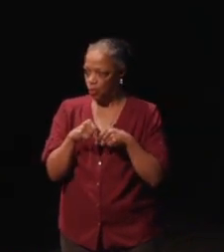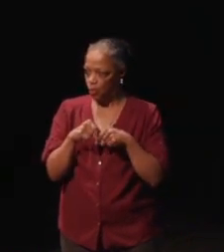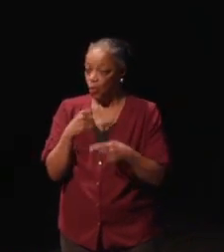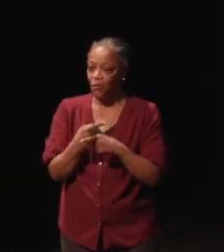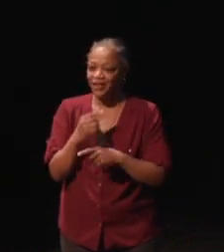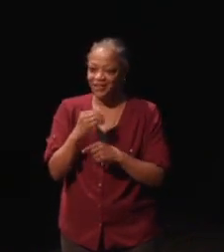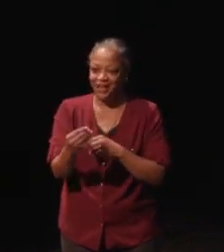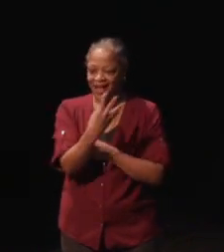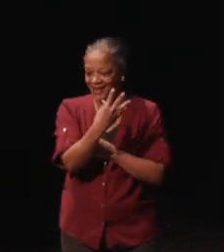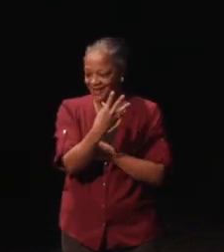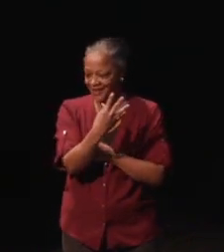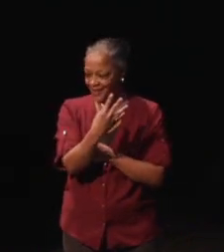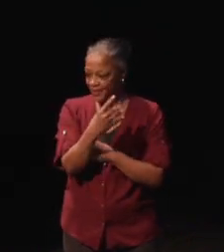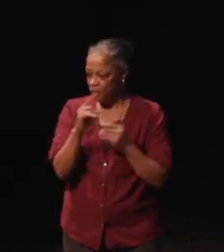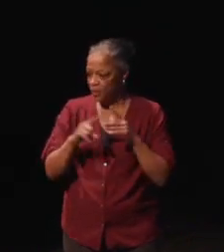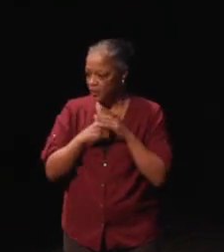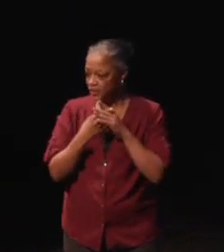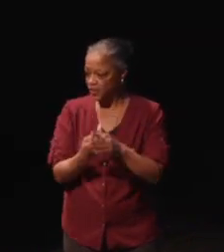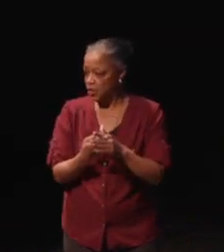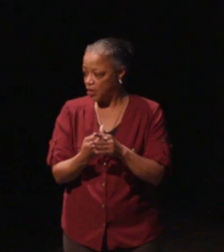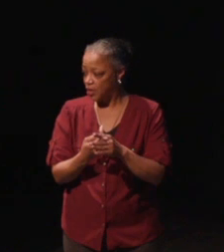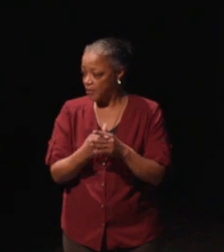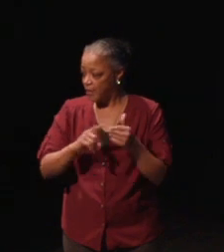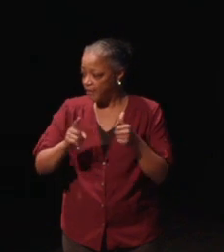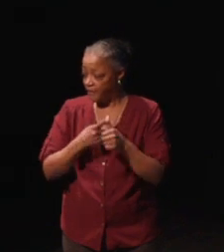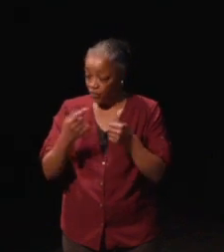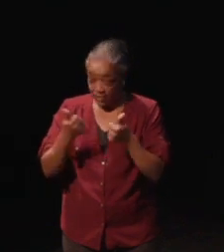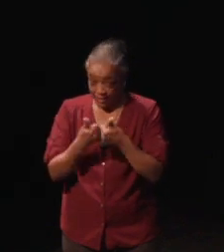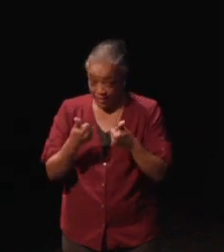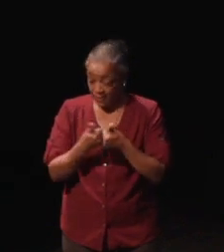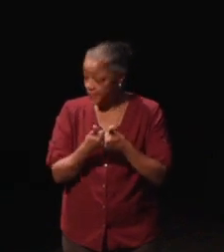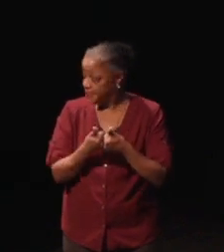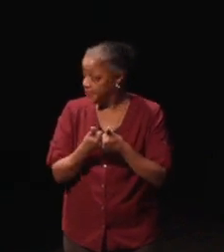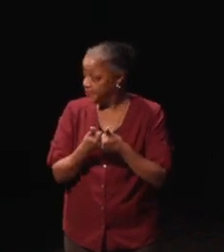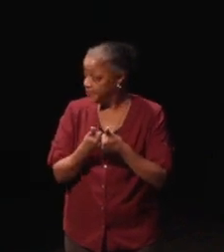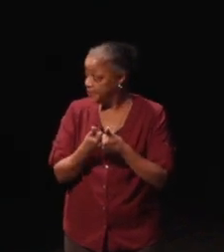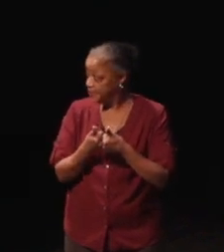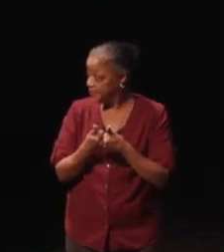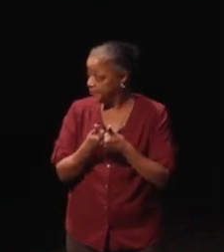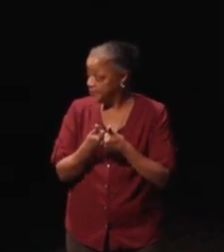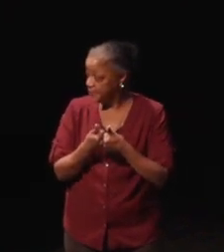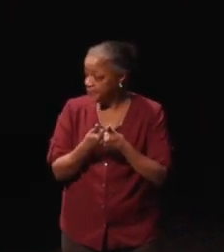So, when I started out making my very first game,